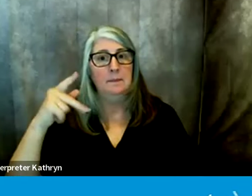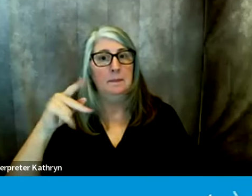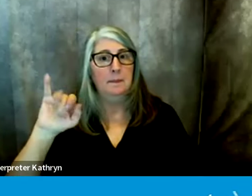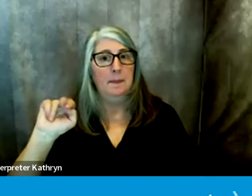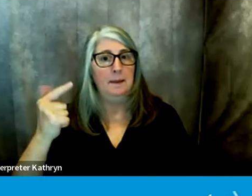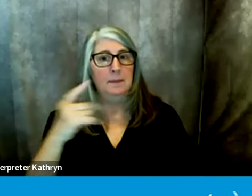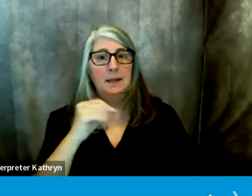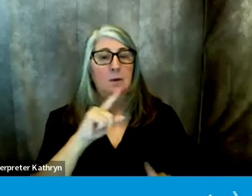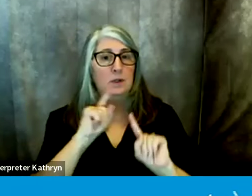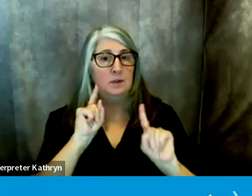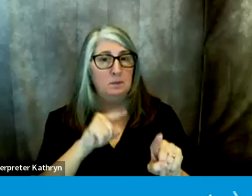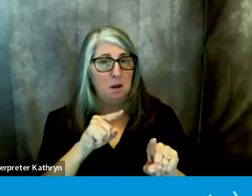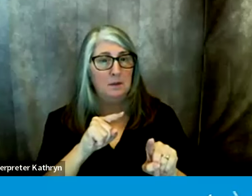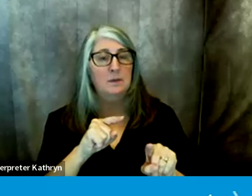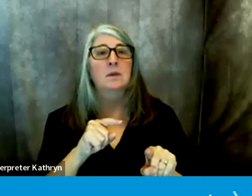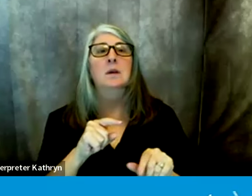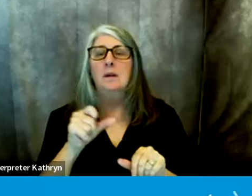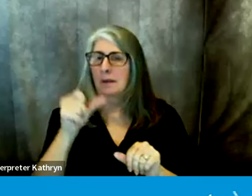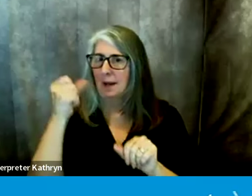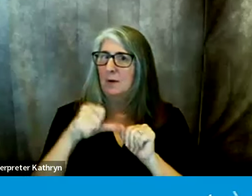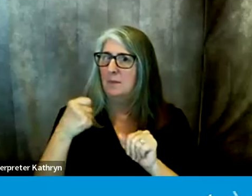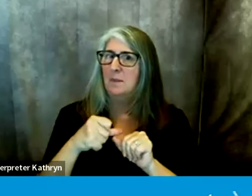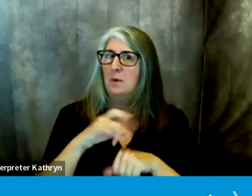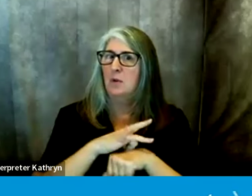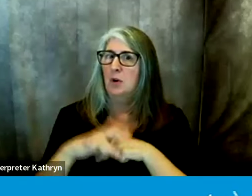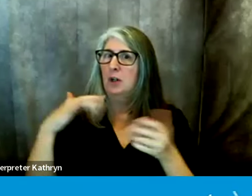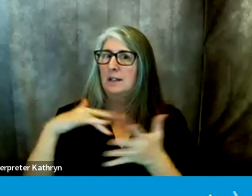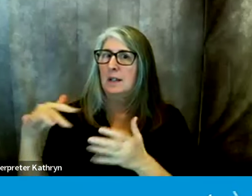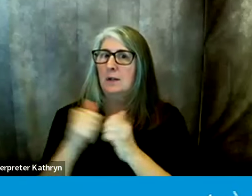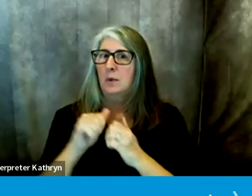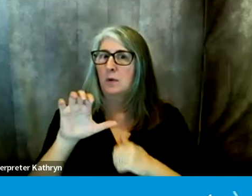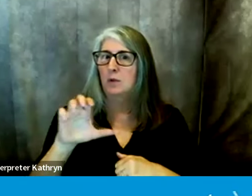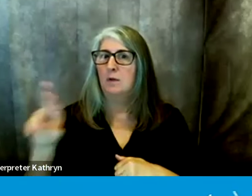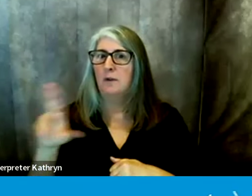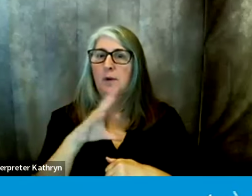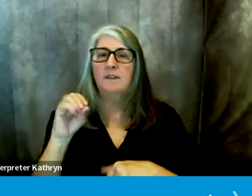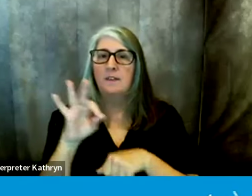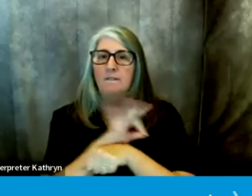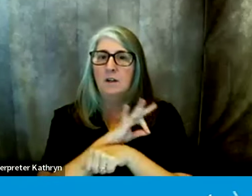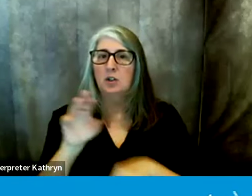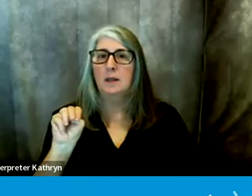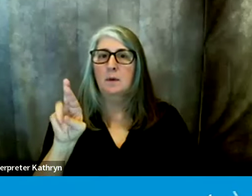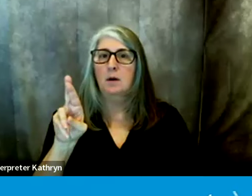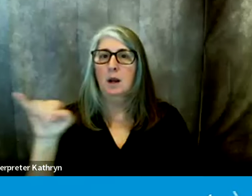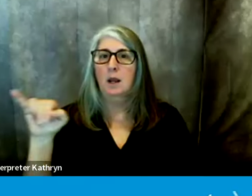makes me think of the early studies done with Christopher Reeve and the functional MRI studies where he was doing electrical stimulation